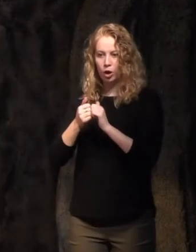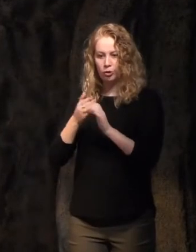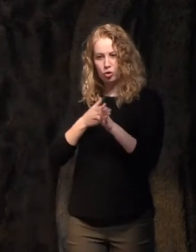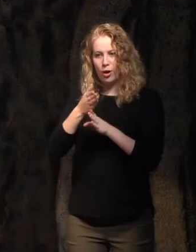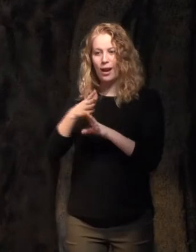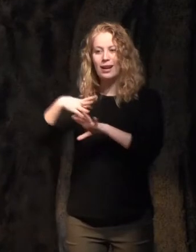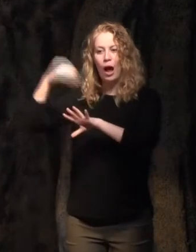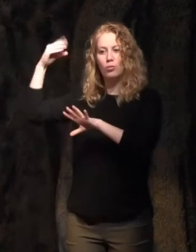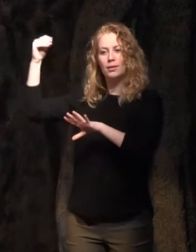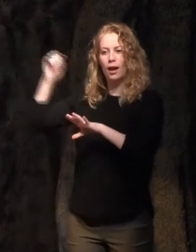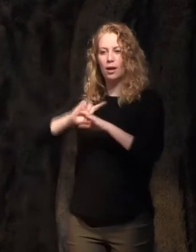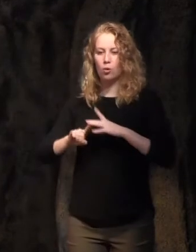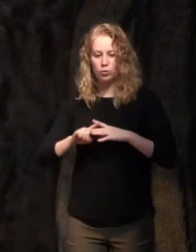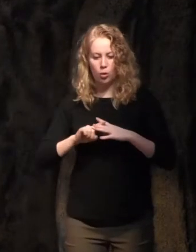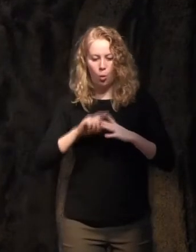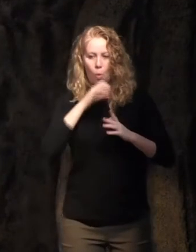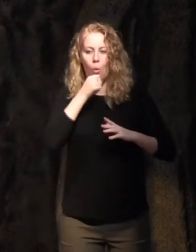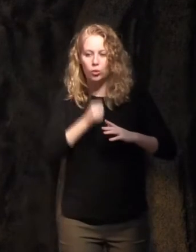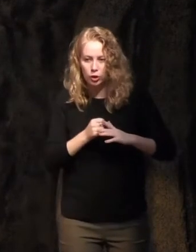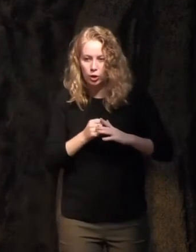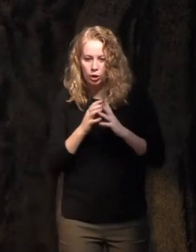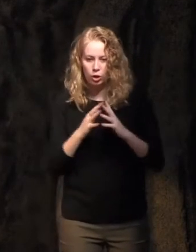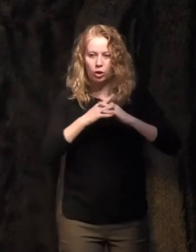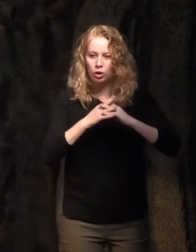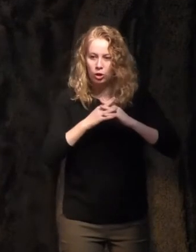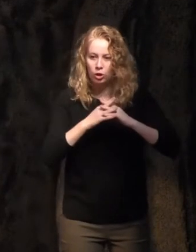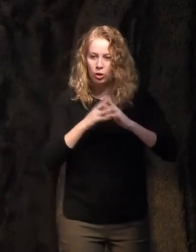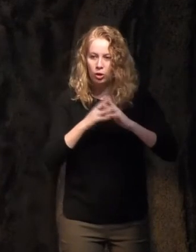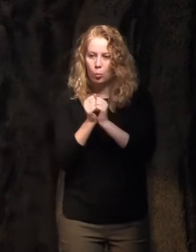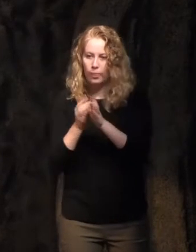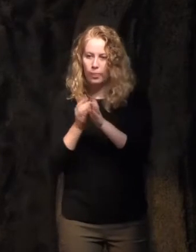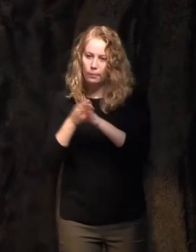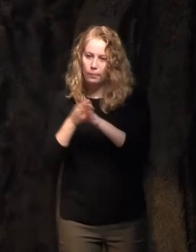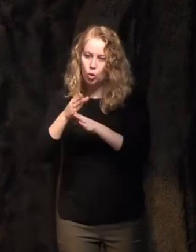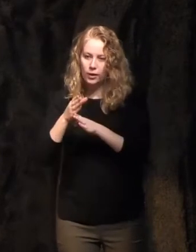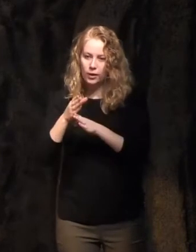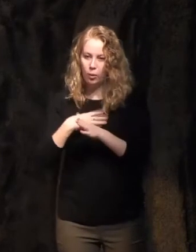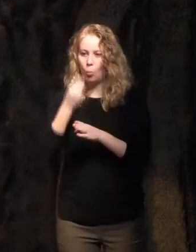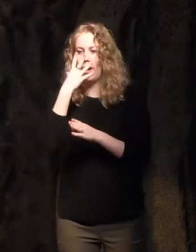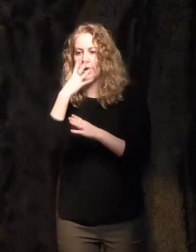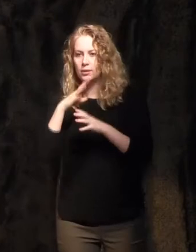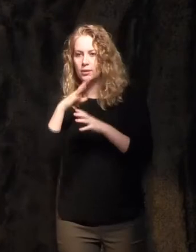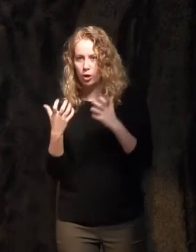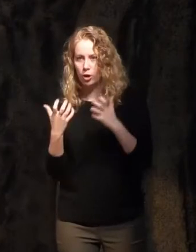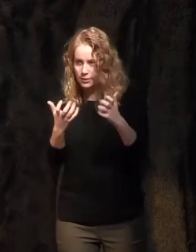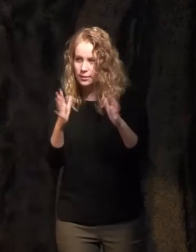originally mandated institutions with majority white audiences, and as everyone is very aware,